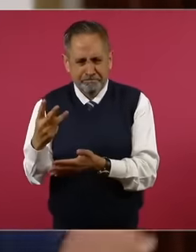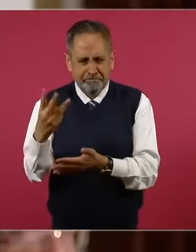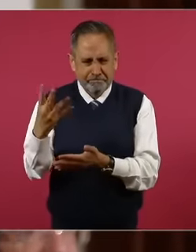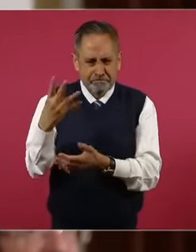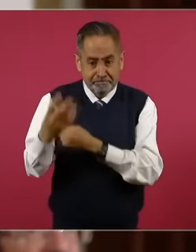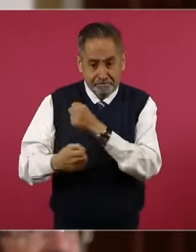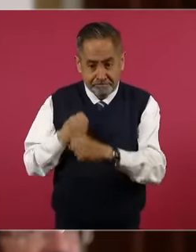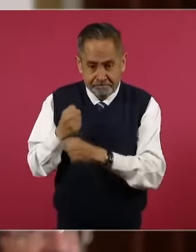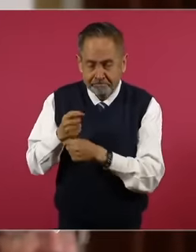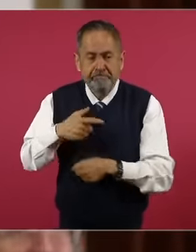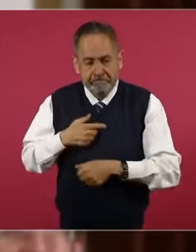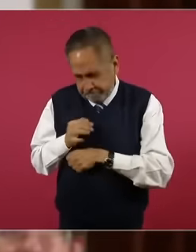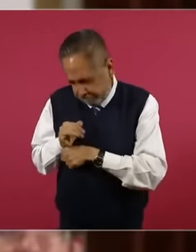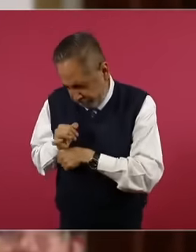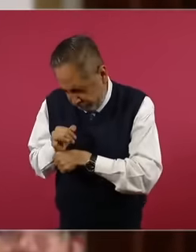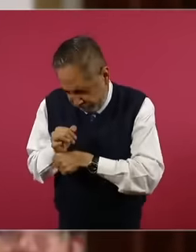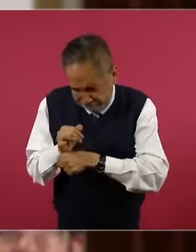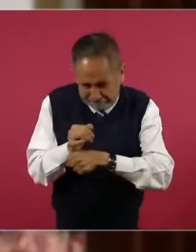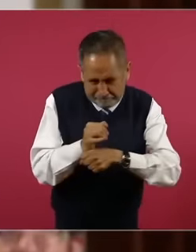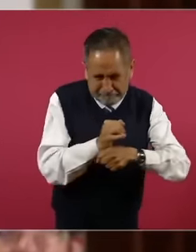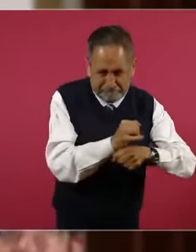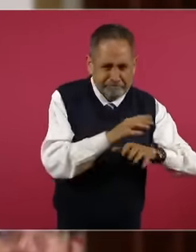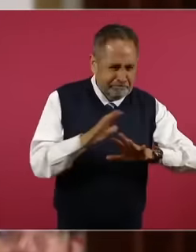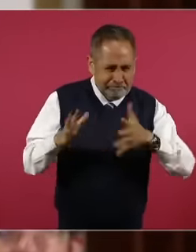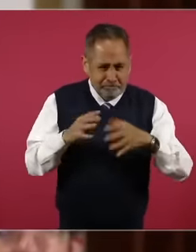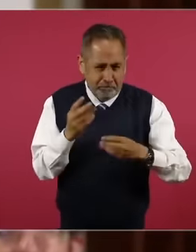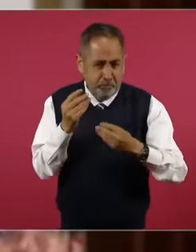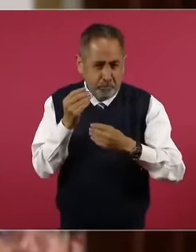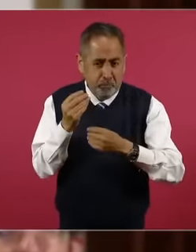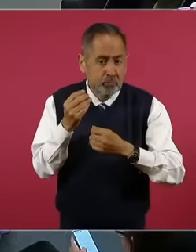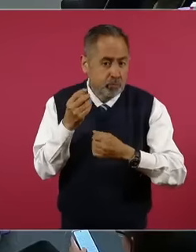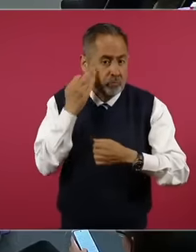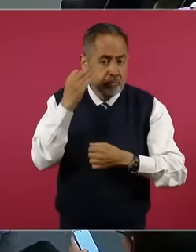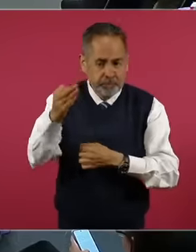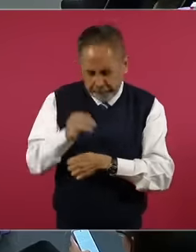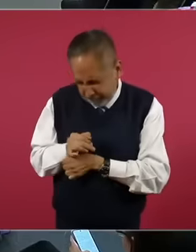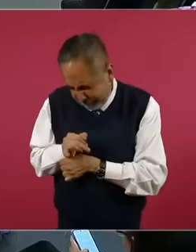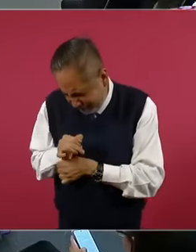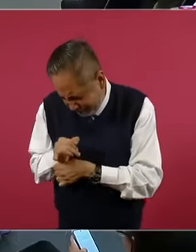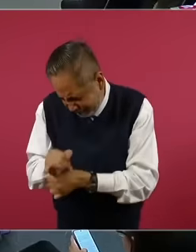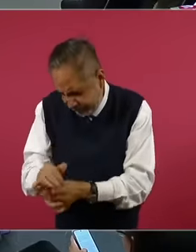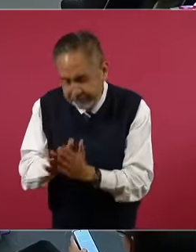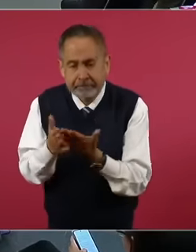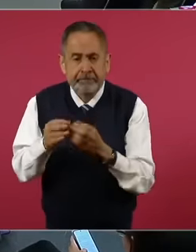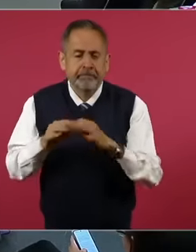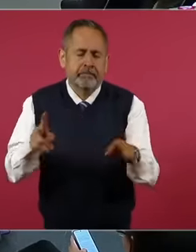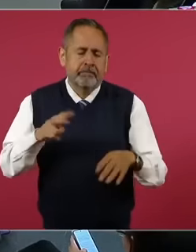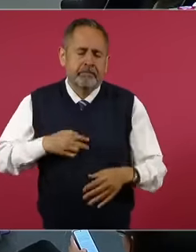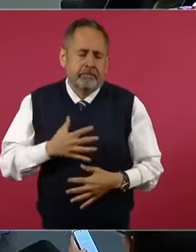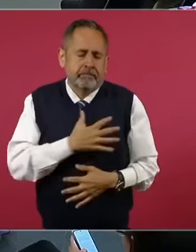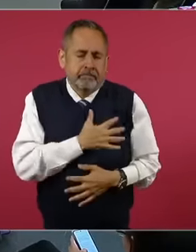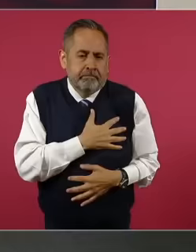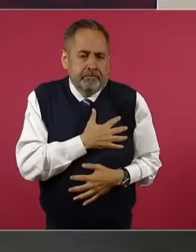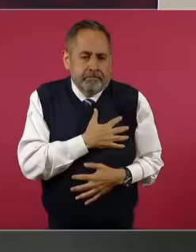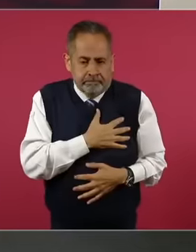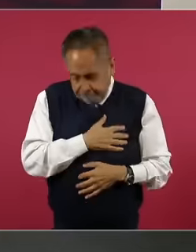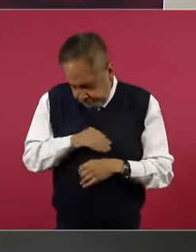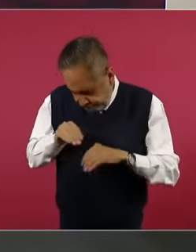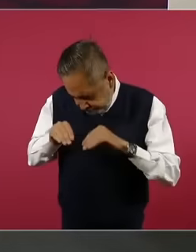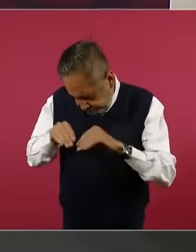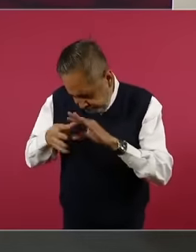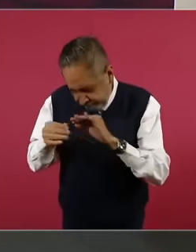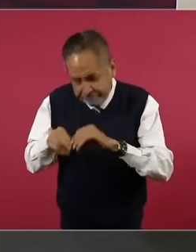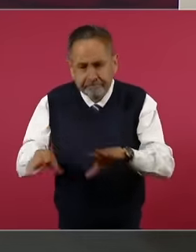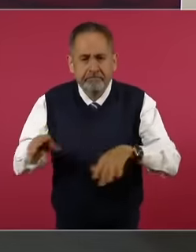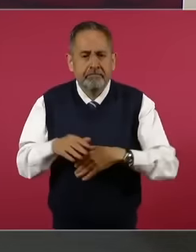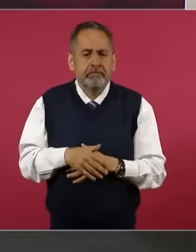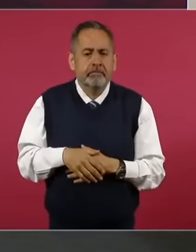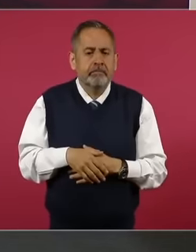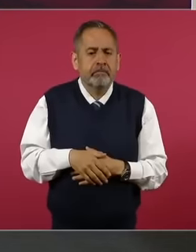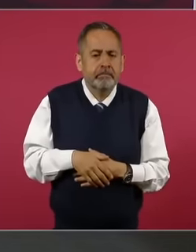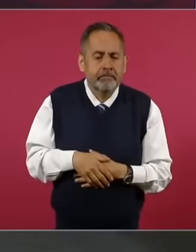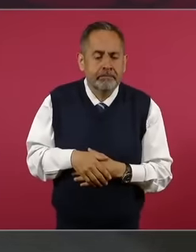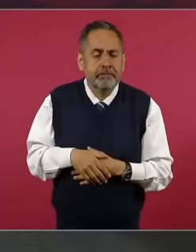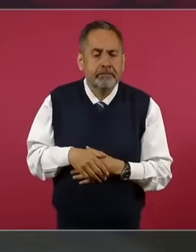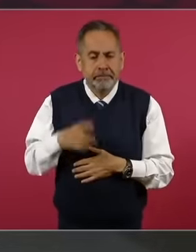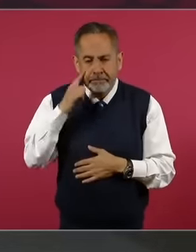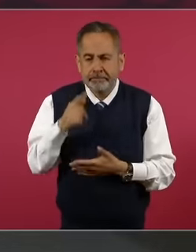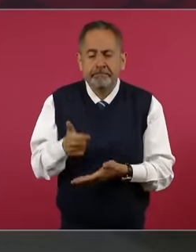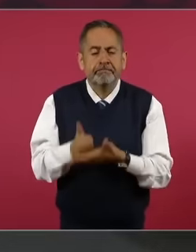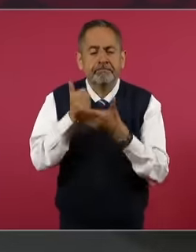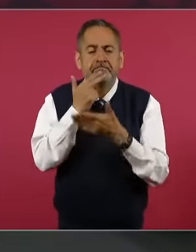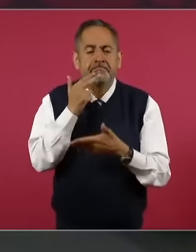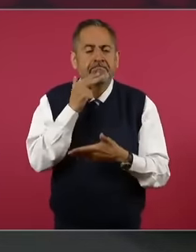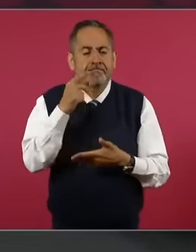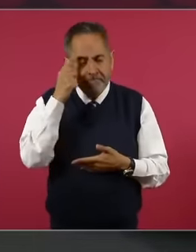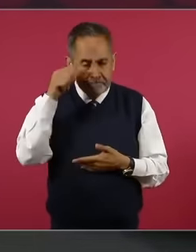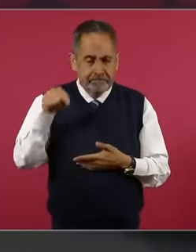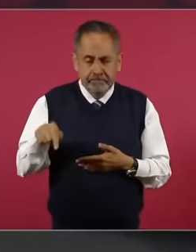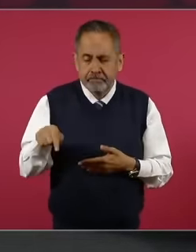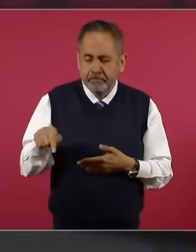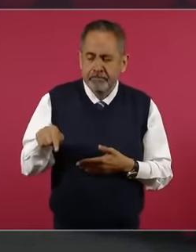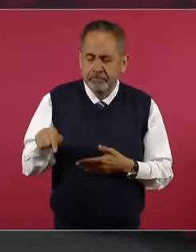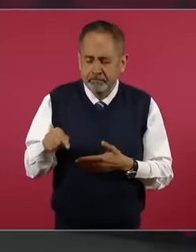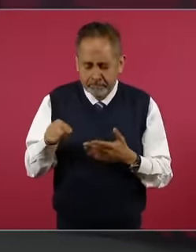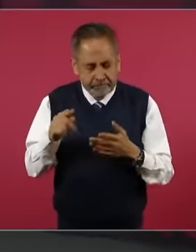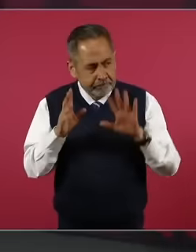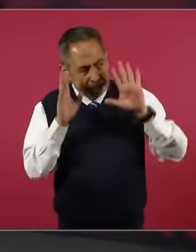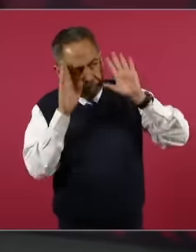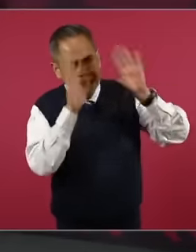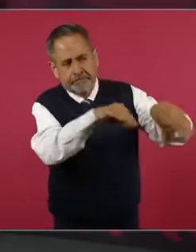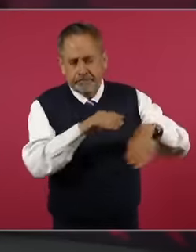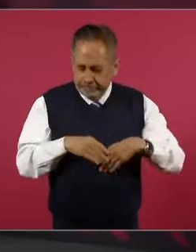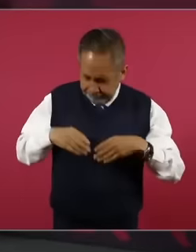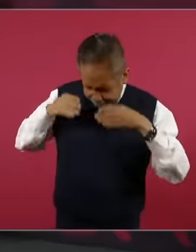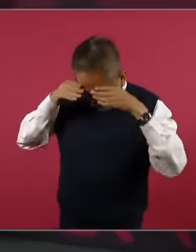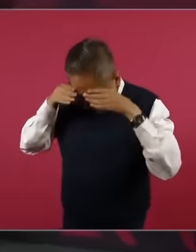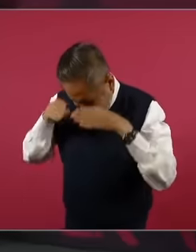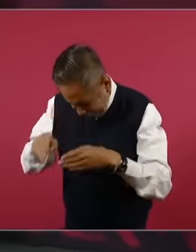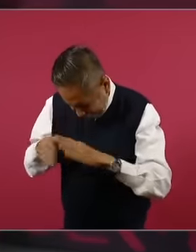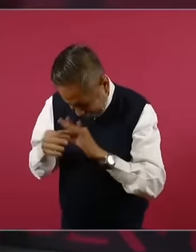time-consuming research, I'll be passionate about it and that it'll help me compensate for the fact that I'm no longer going to